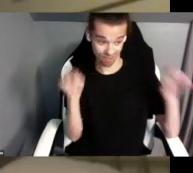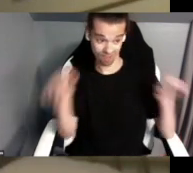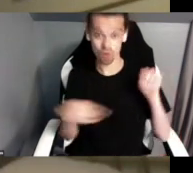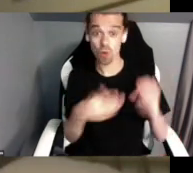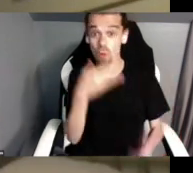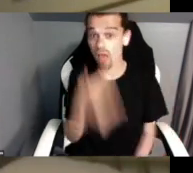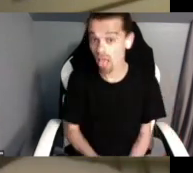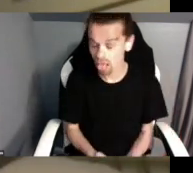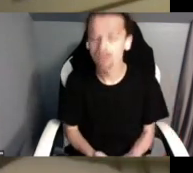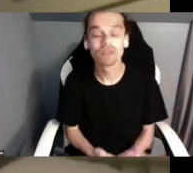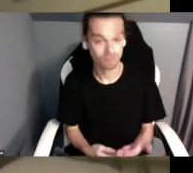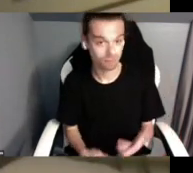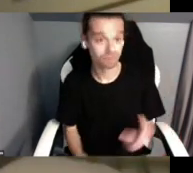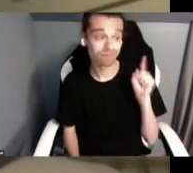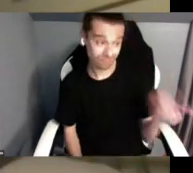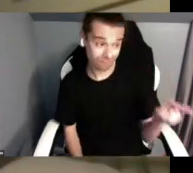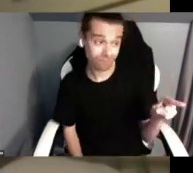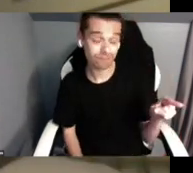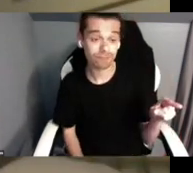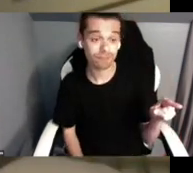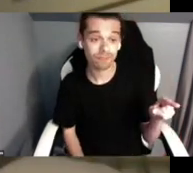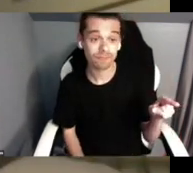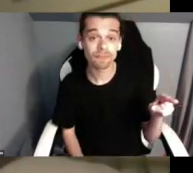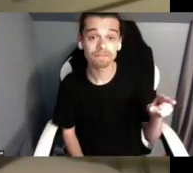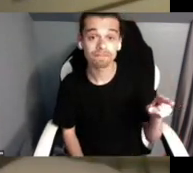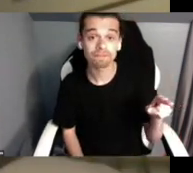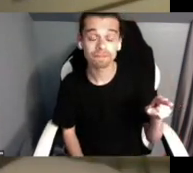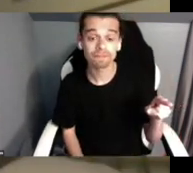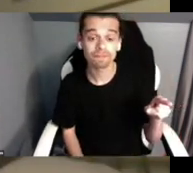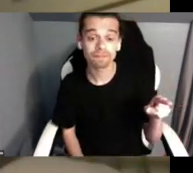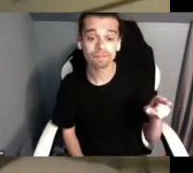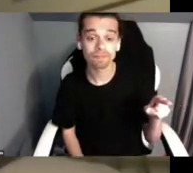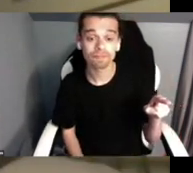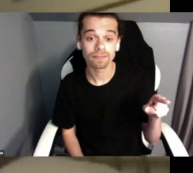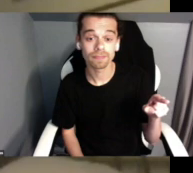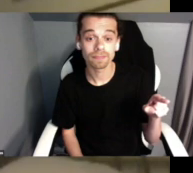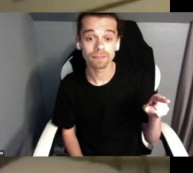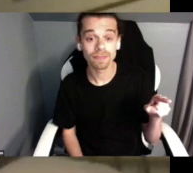Disability rights has historically